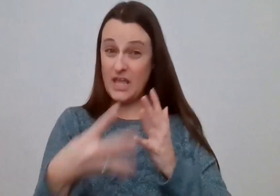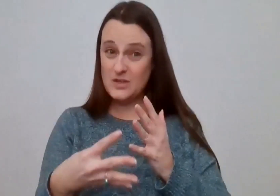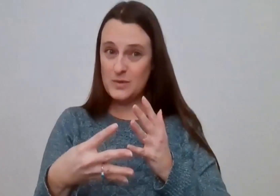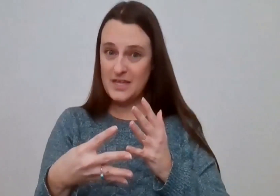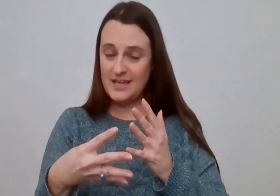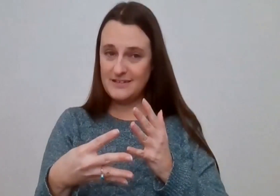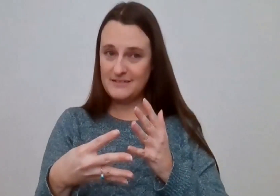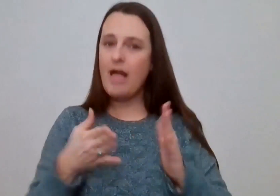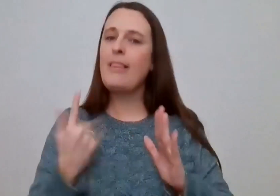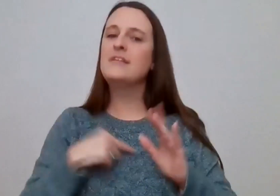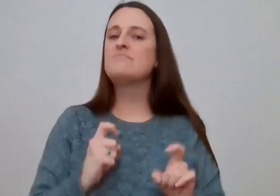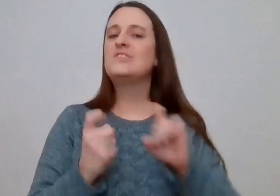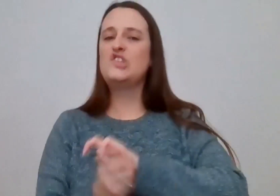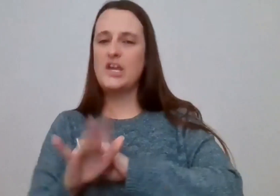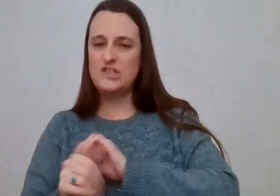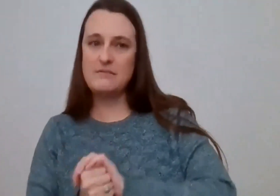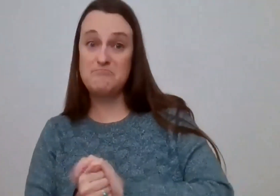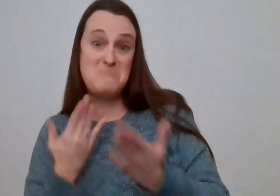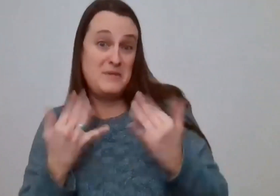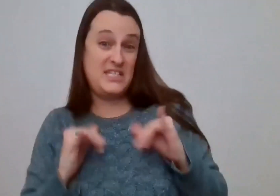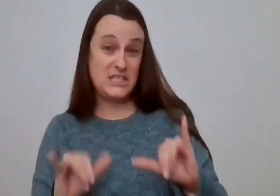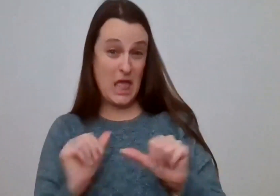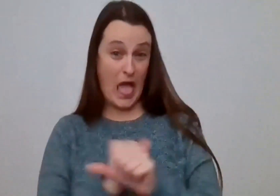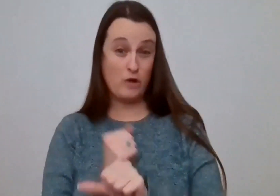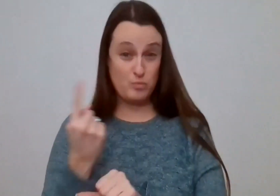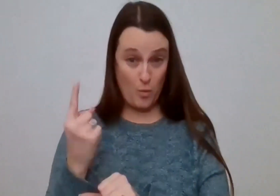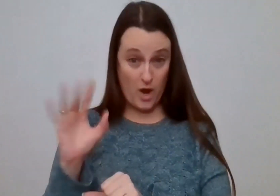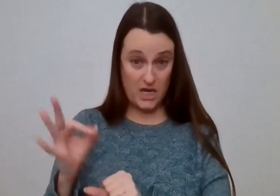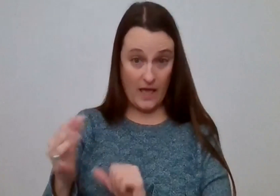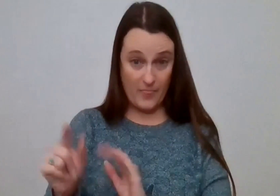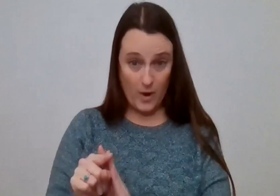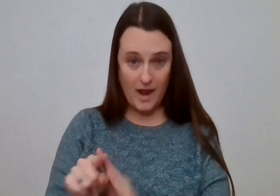student algebra one may still be the math course they take in ninth grade but now let's say that